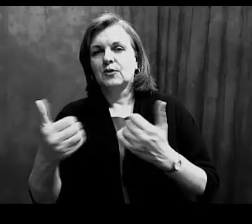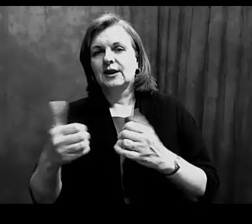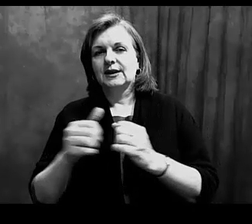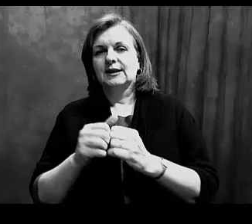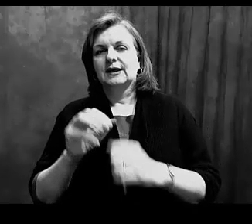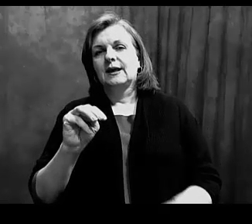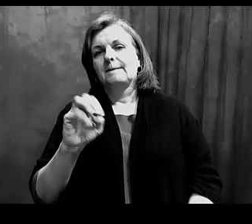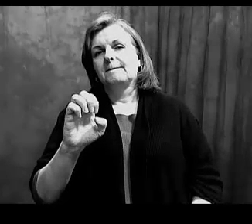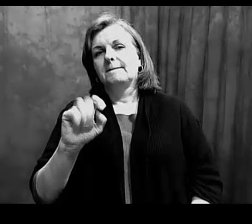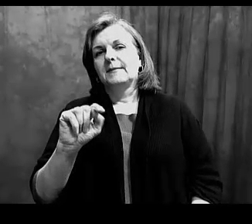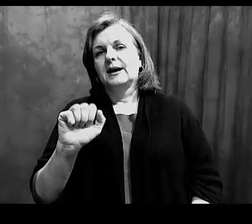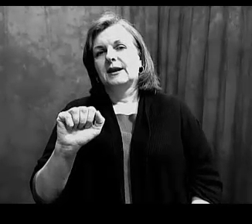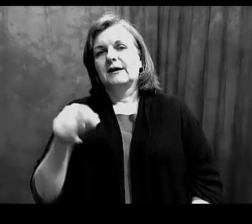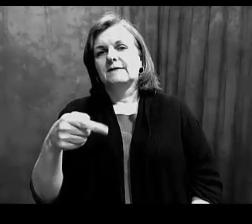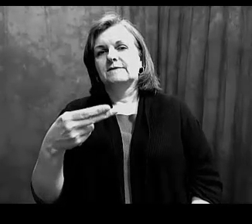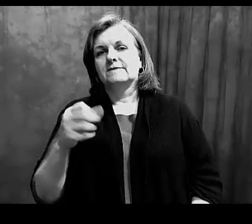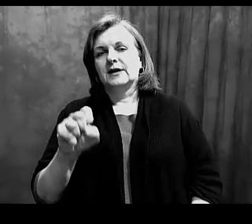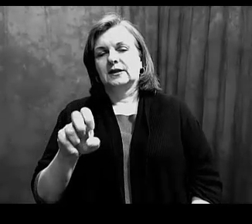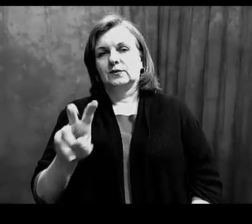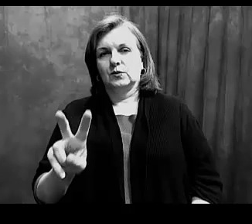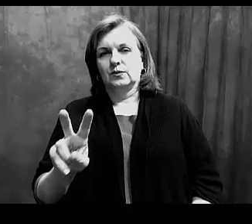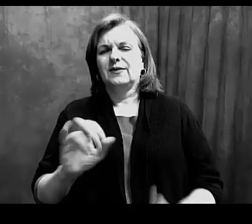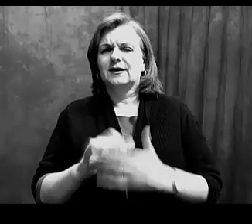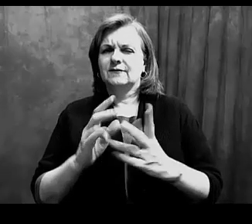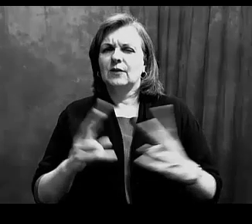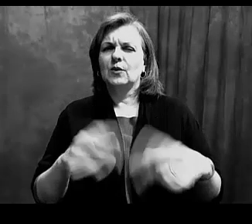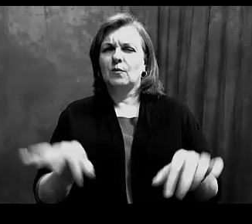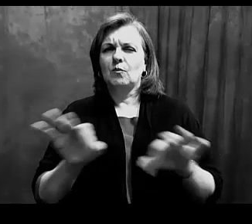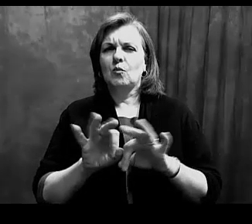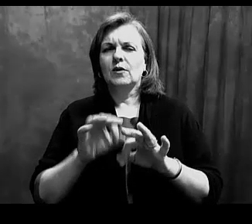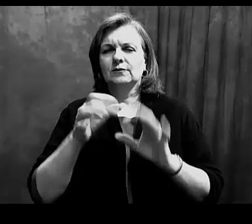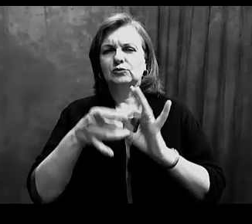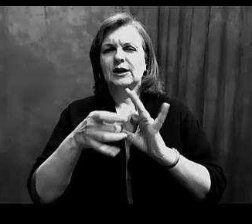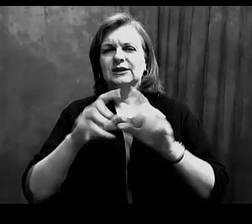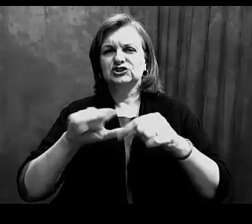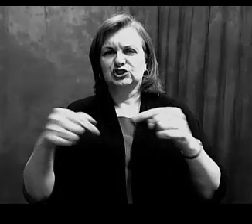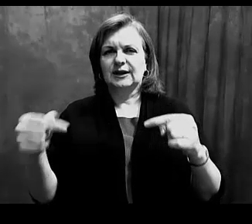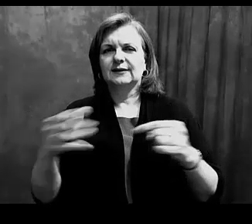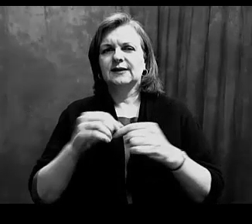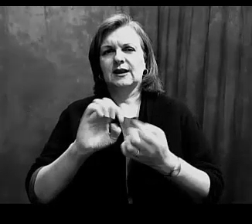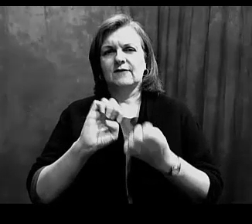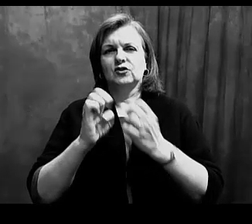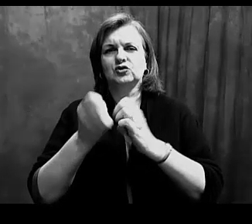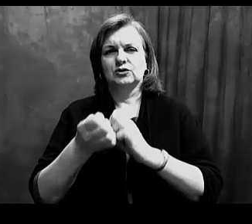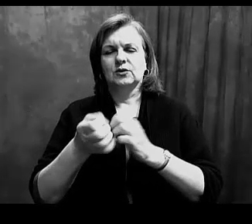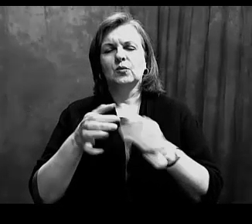in metaphase 2 -- this is much more important in genetics and evolution and we'll look at that